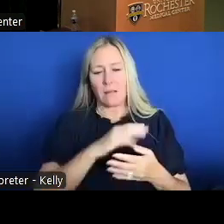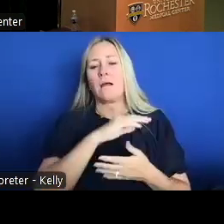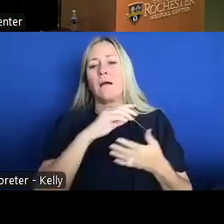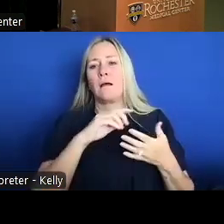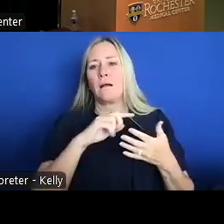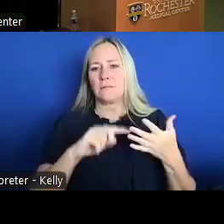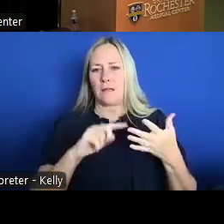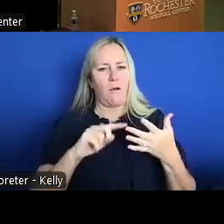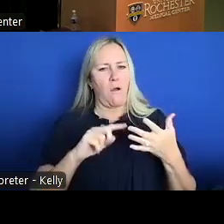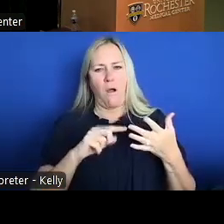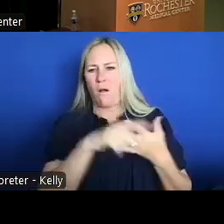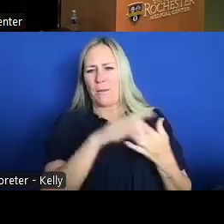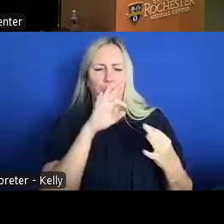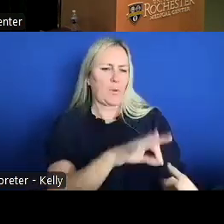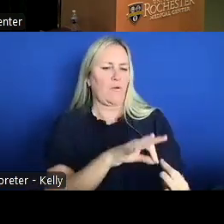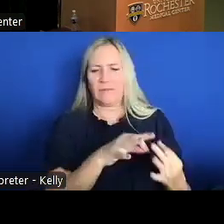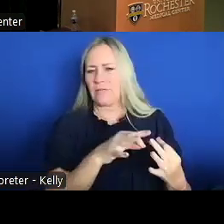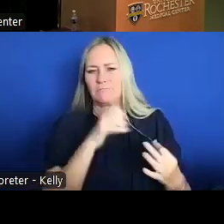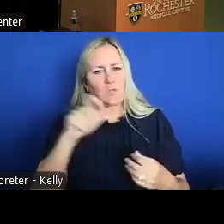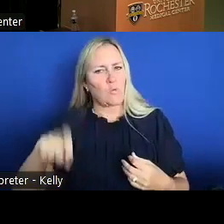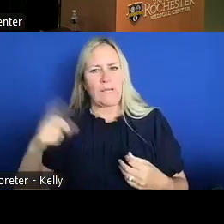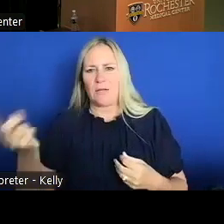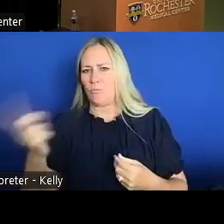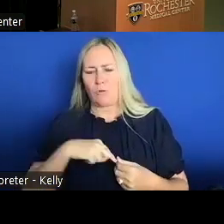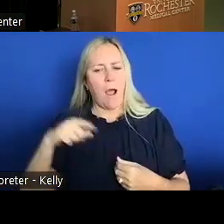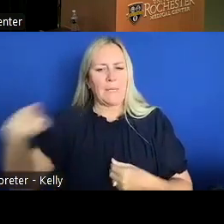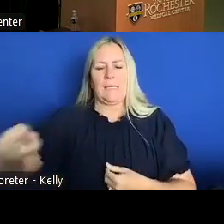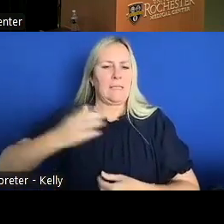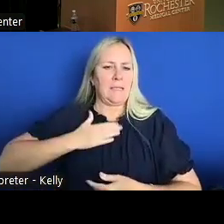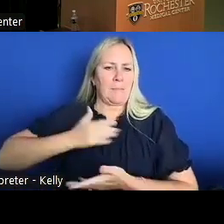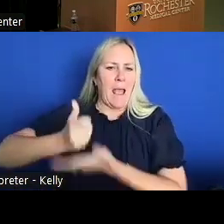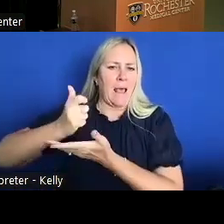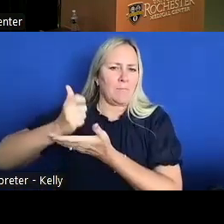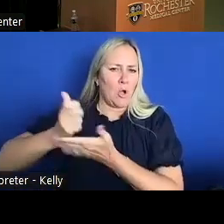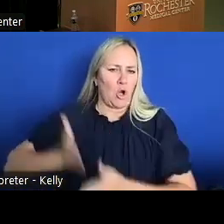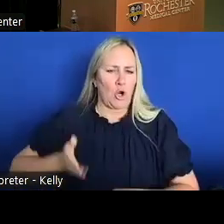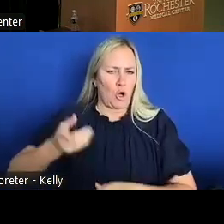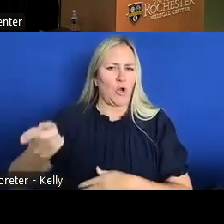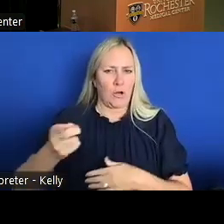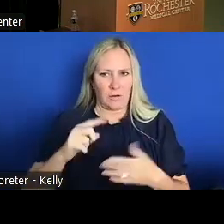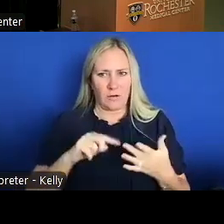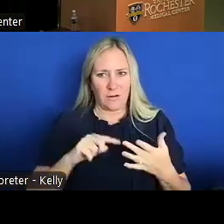you don't need for him to come in because he's my helper and uh that that little boy was suffering